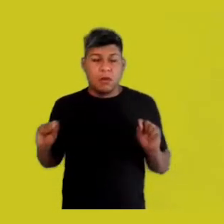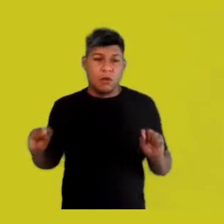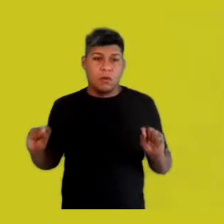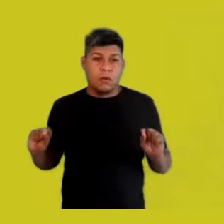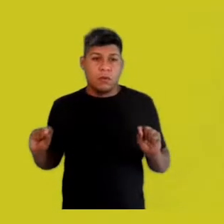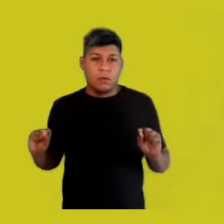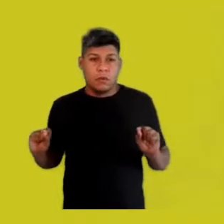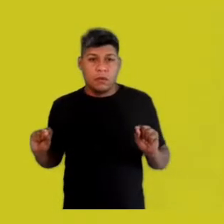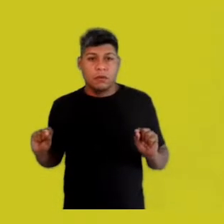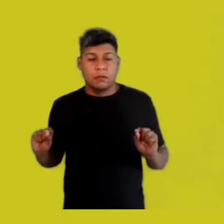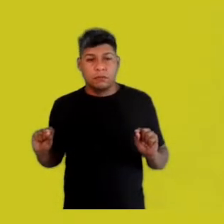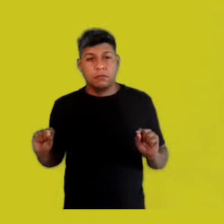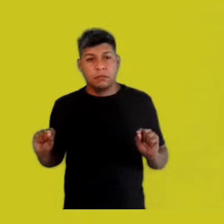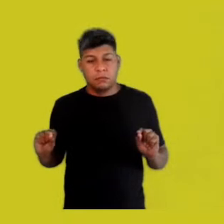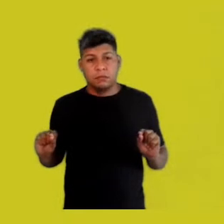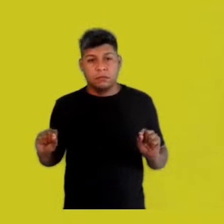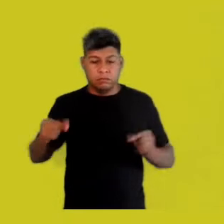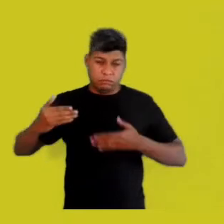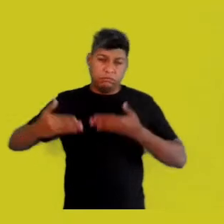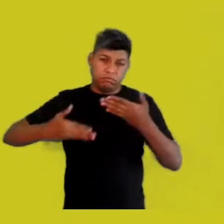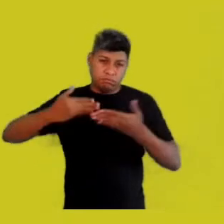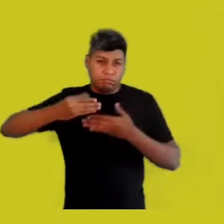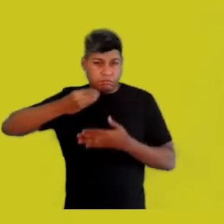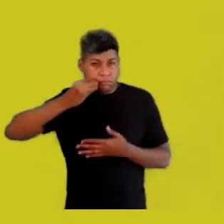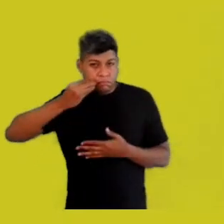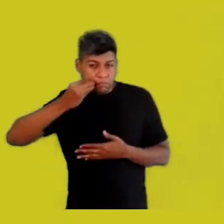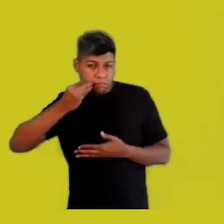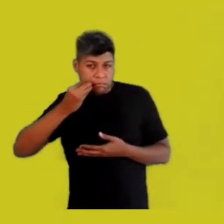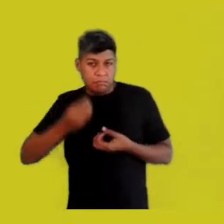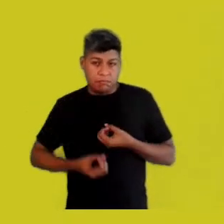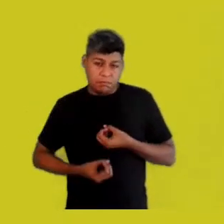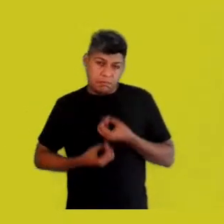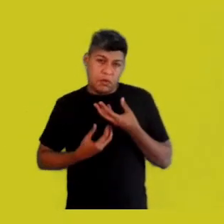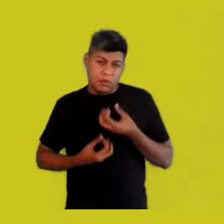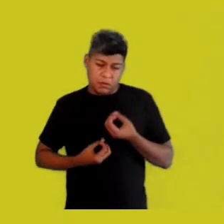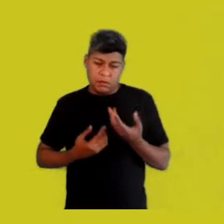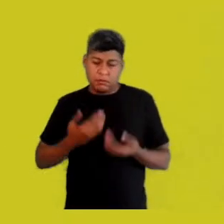going beyond a perspective of poetry, to my knowledge,